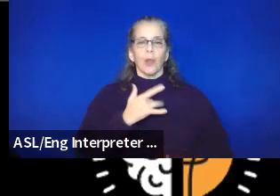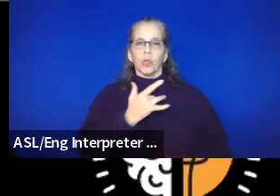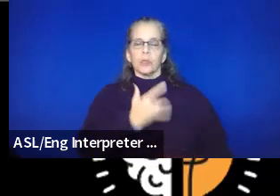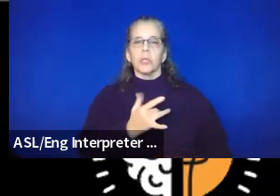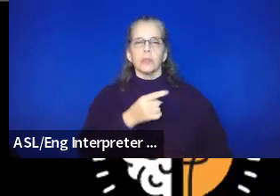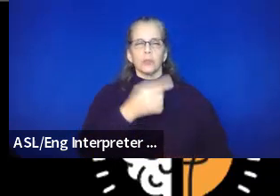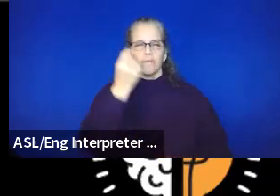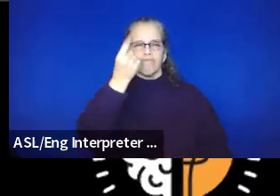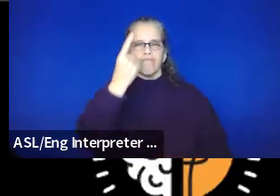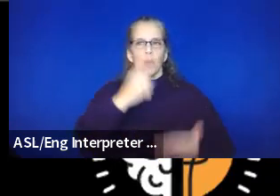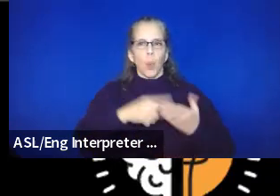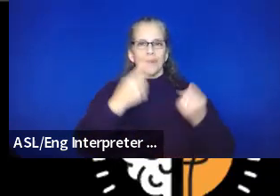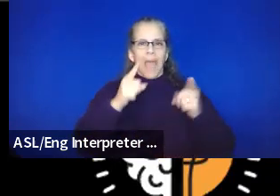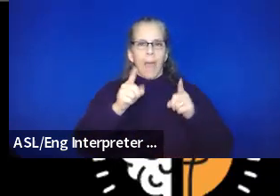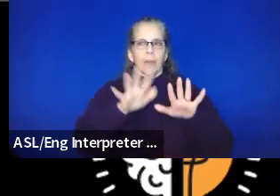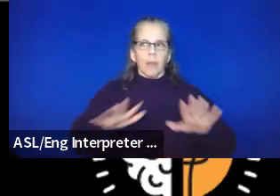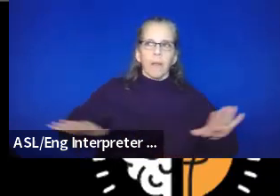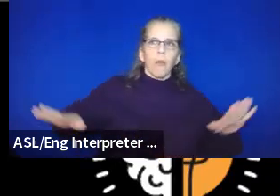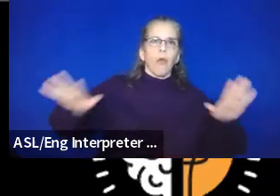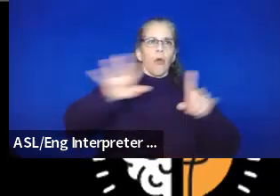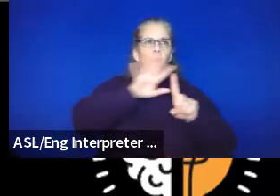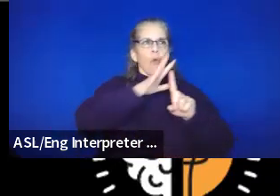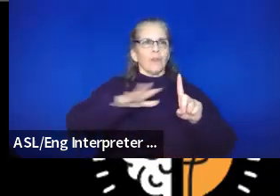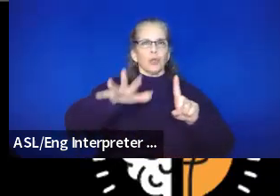basically. And I think they are apt to invest in you